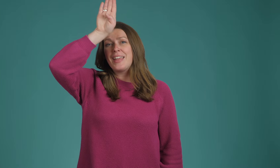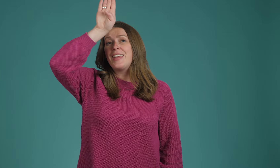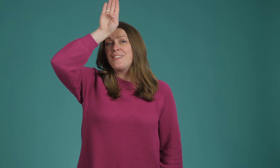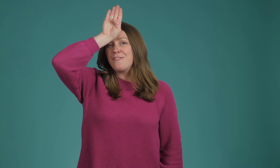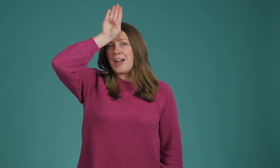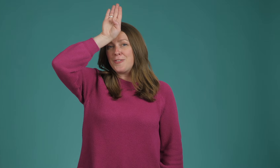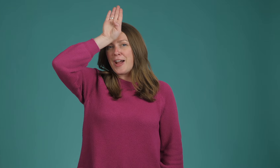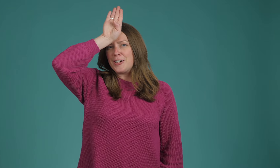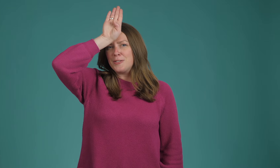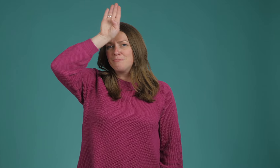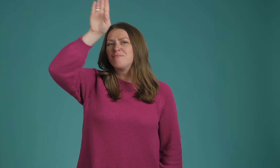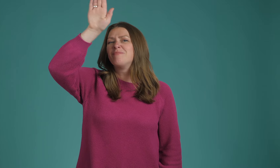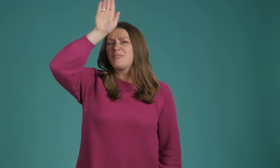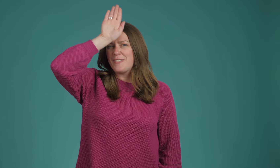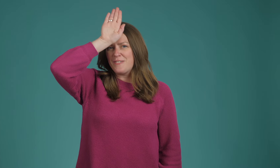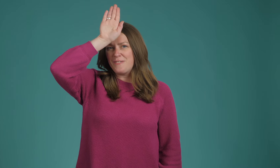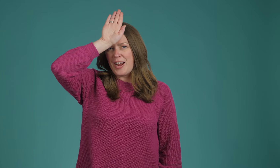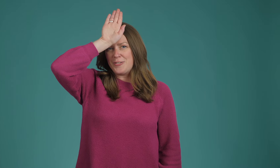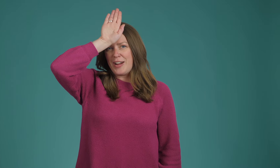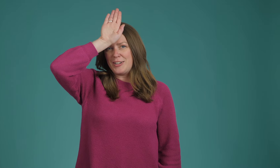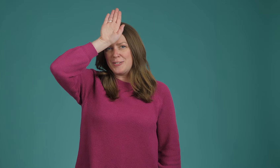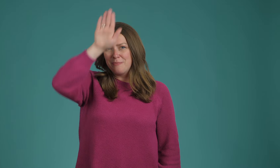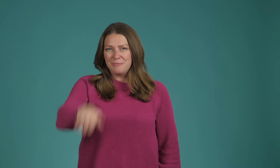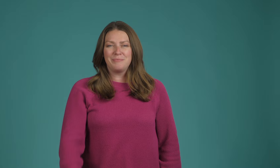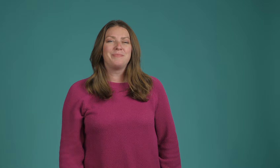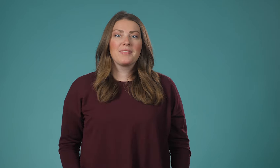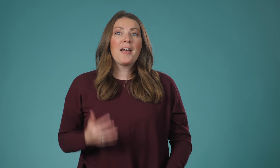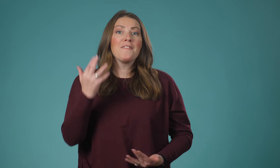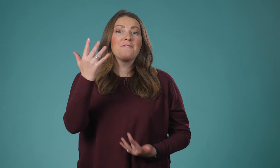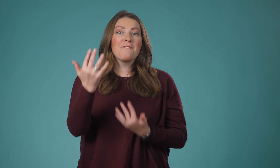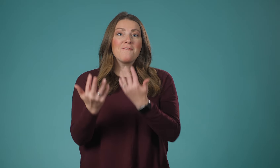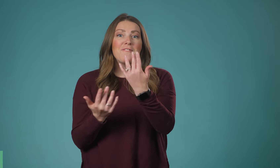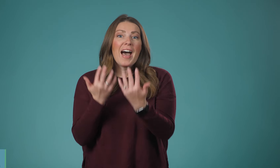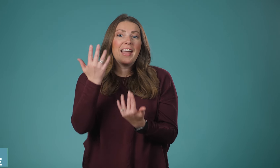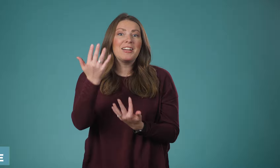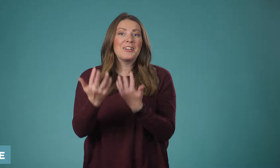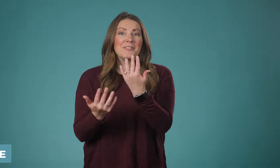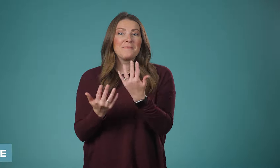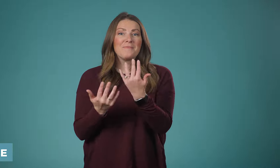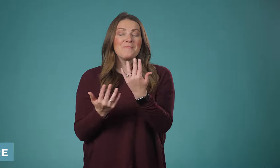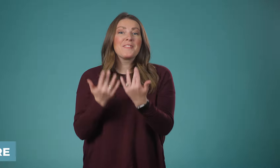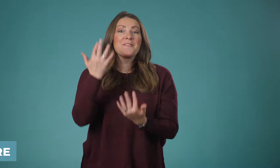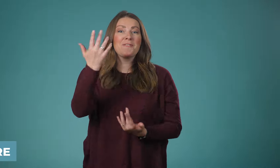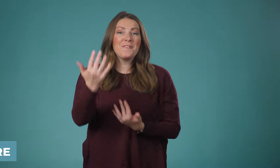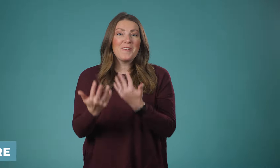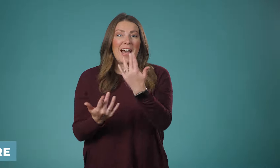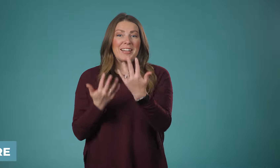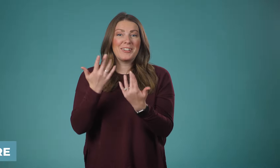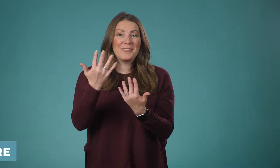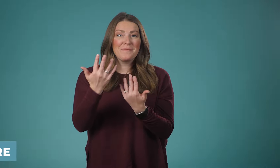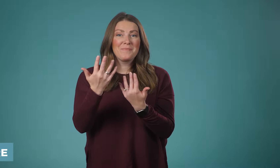Firefighter. Fire!